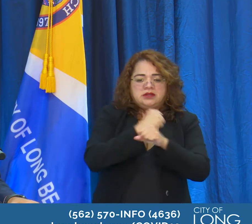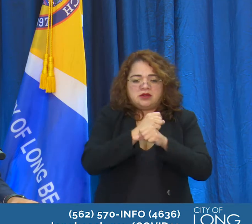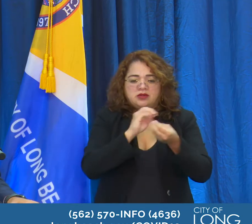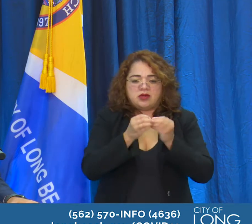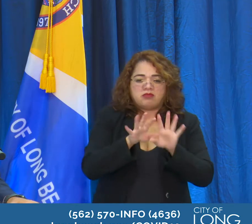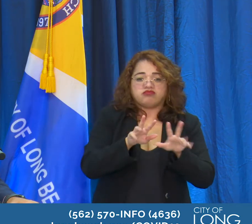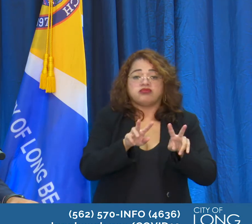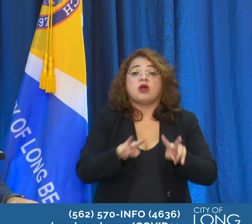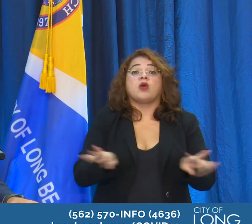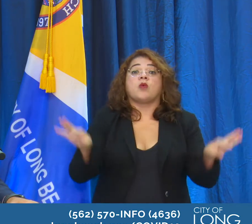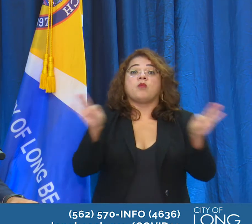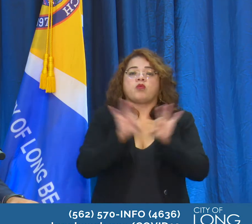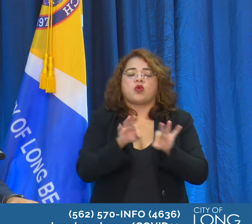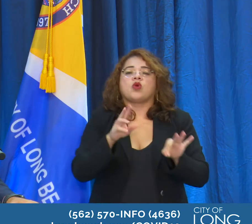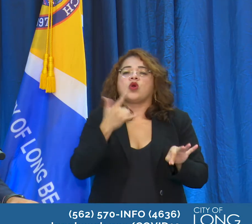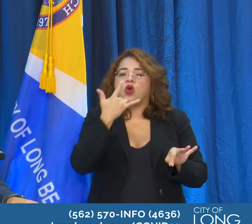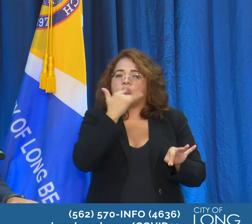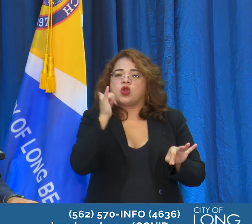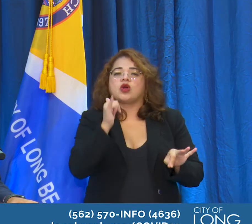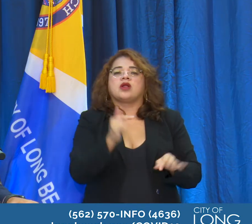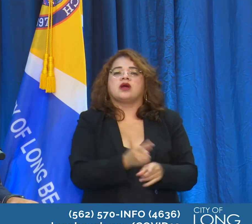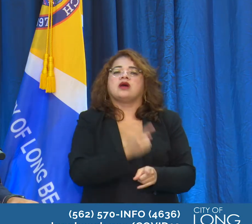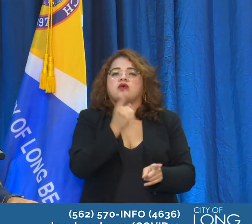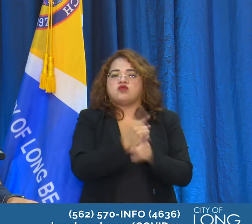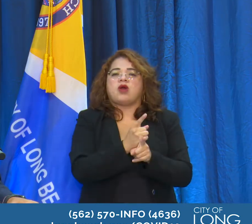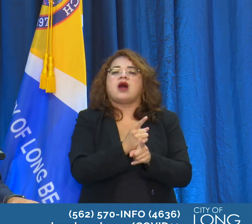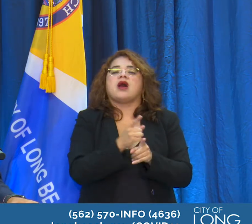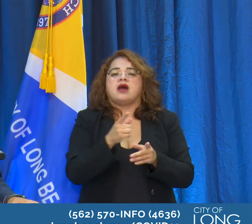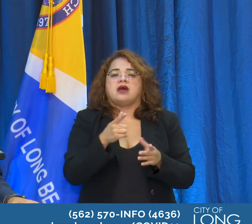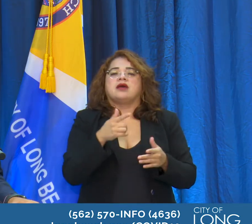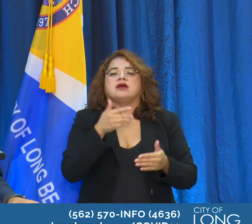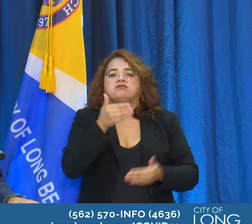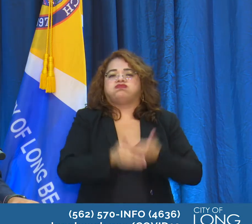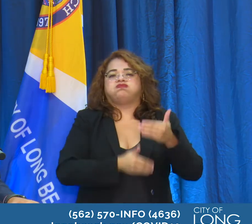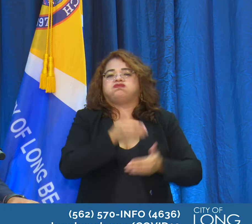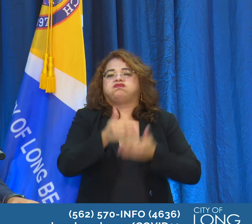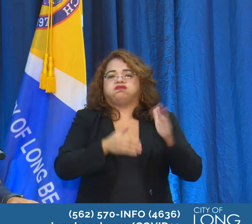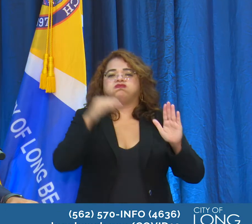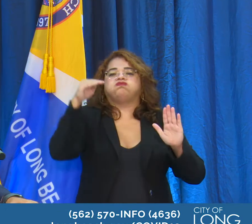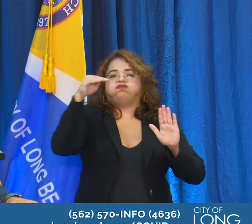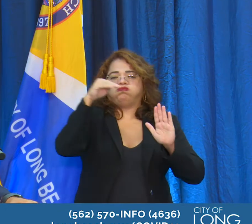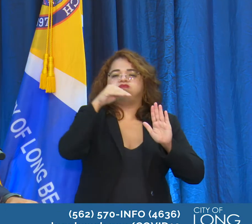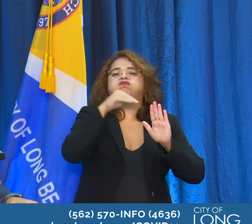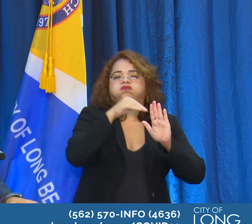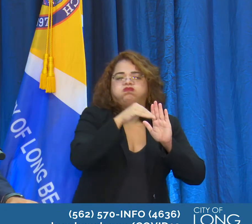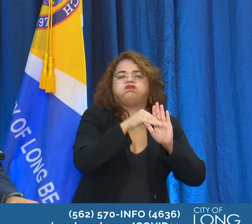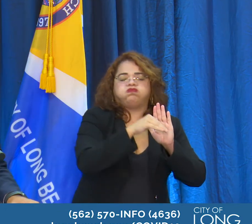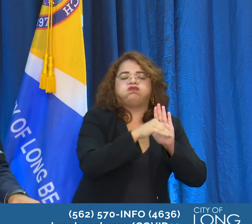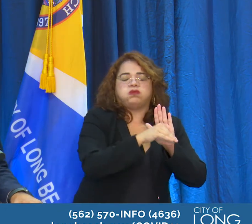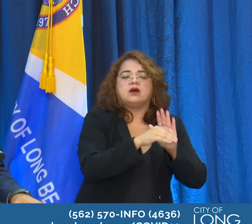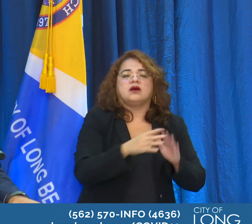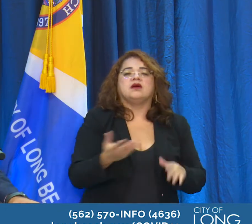And so the fact that the positivity rate continues to decrease, we know that the state has a